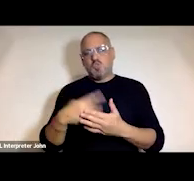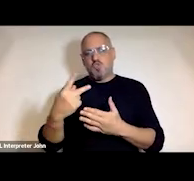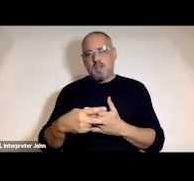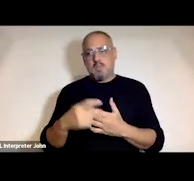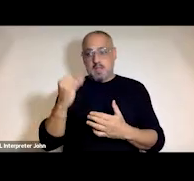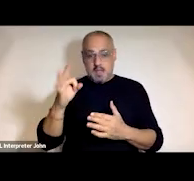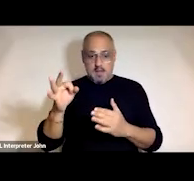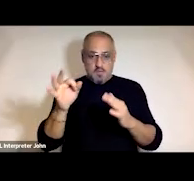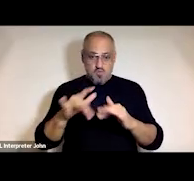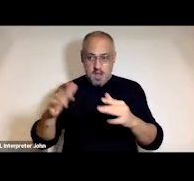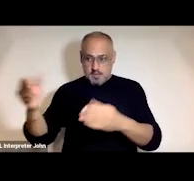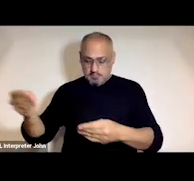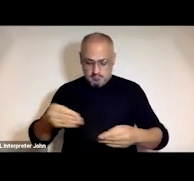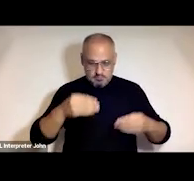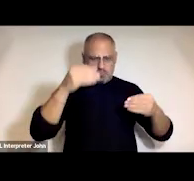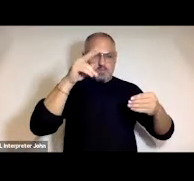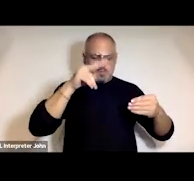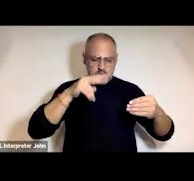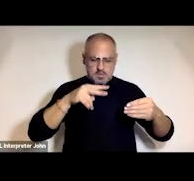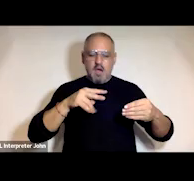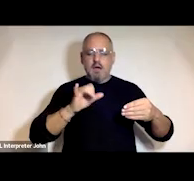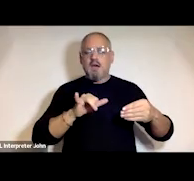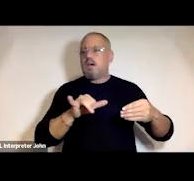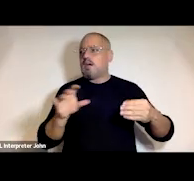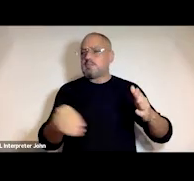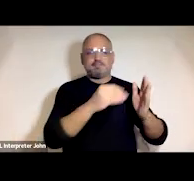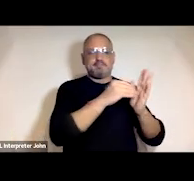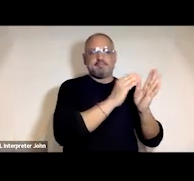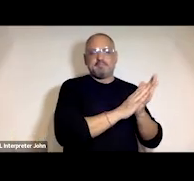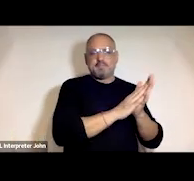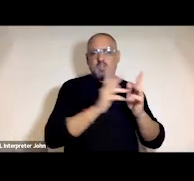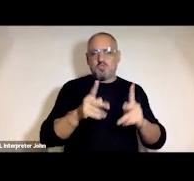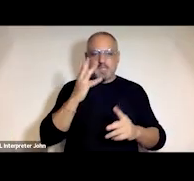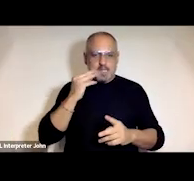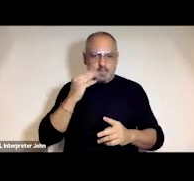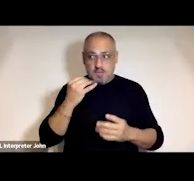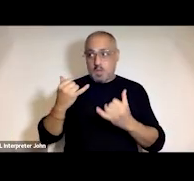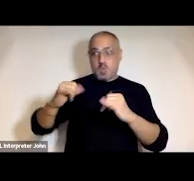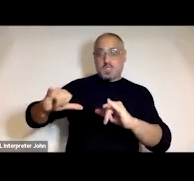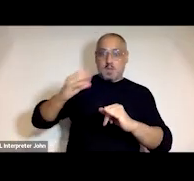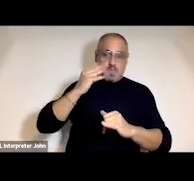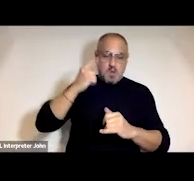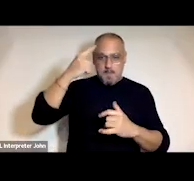and look to see if there's any documentation of the person still experiencing mental health symptoms